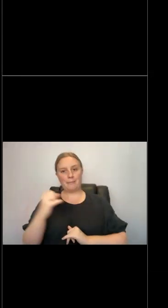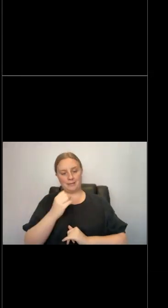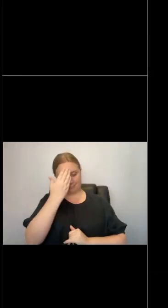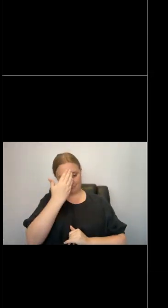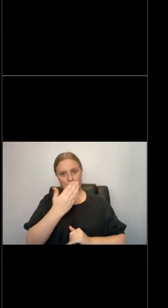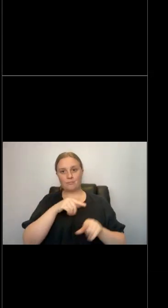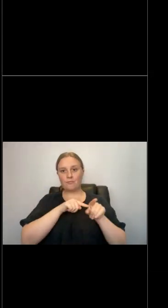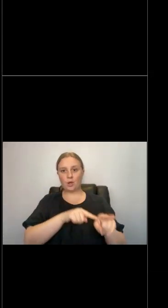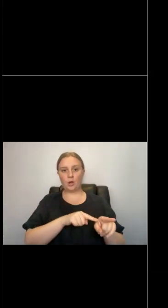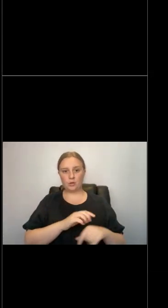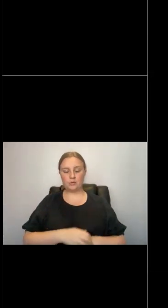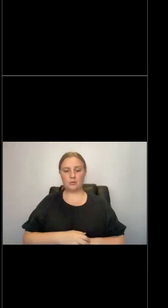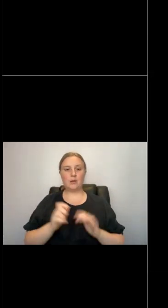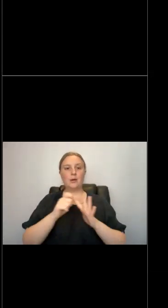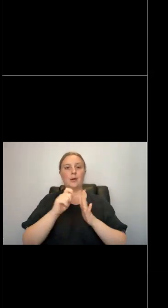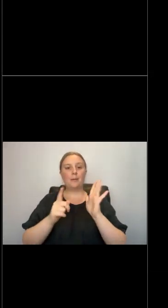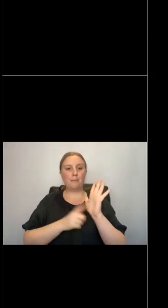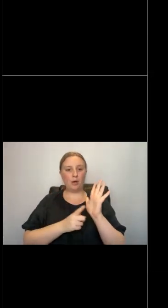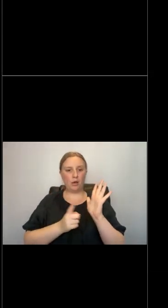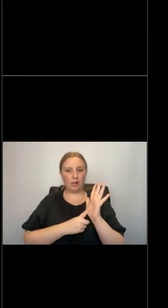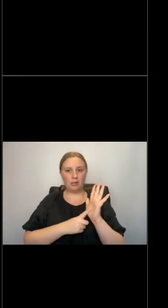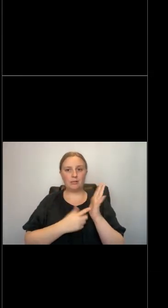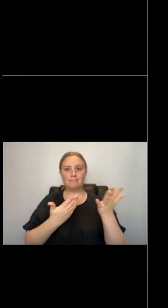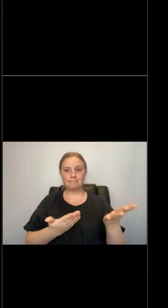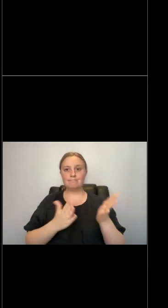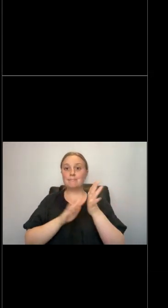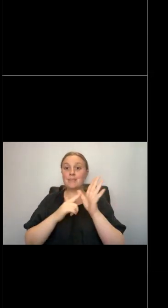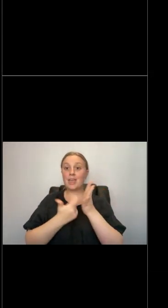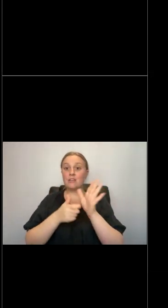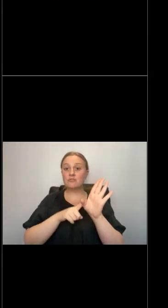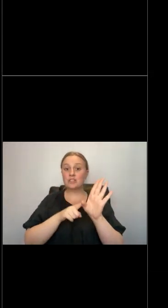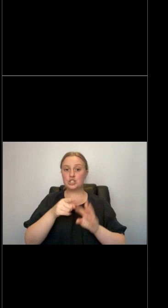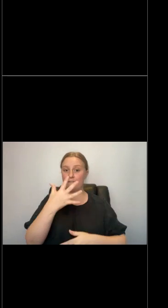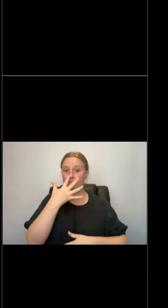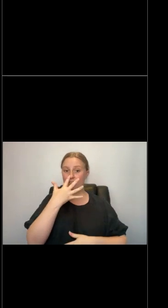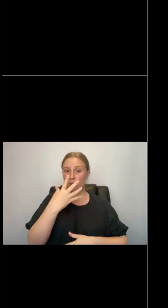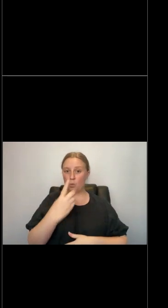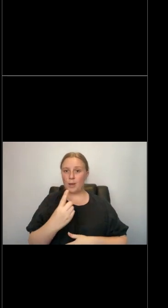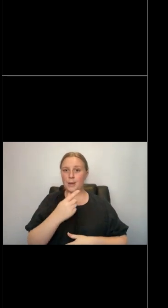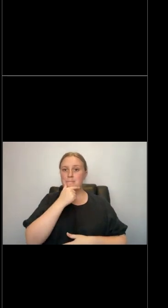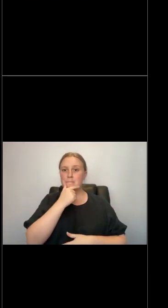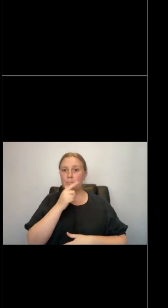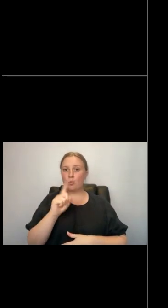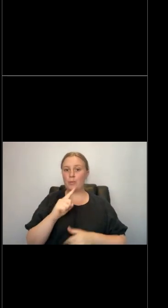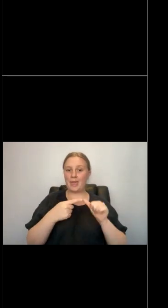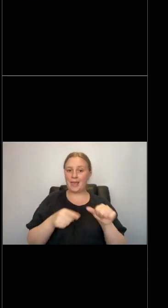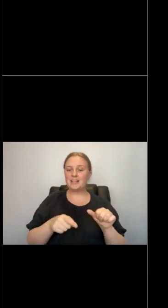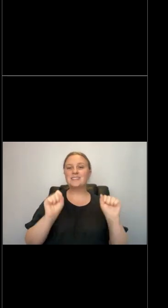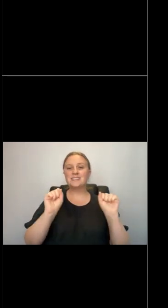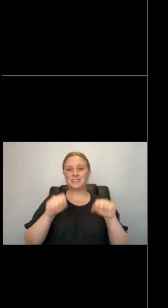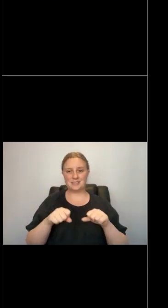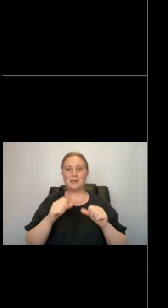51 Oh. What is the answer to this? Yeah, Mary can choose not to be represented